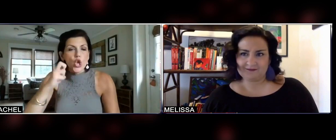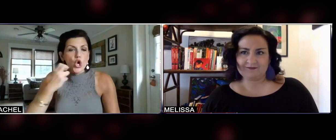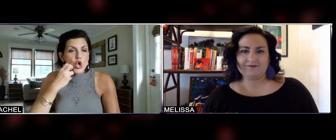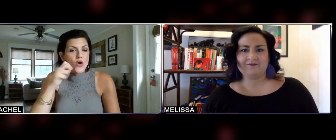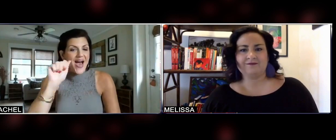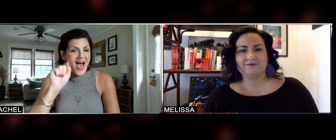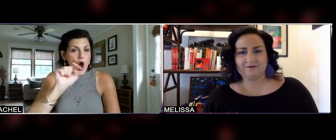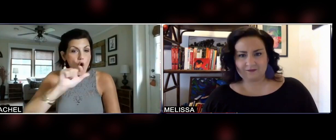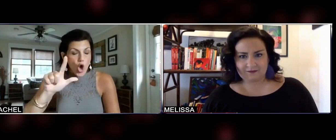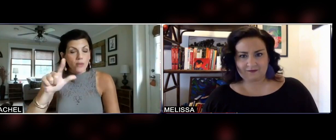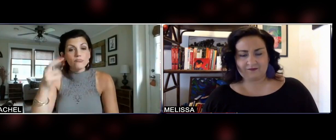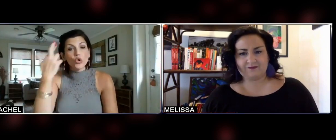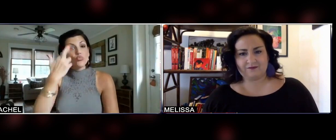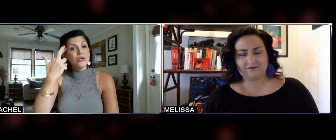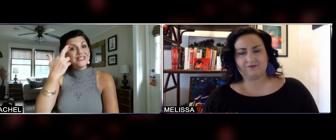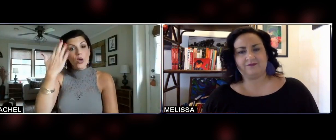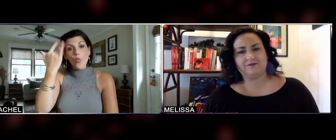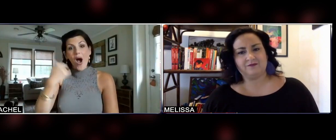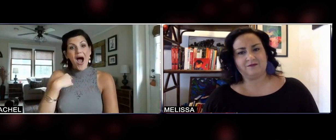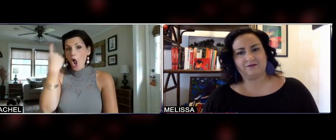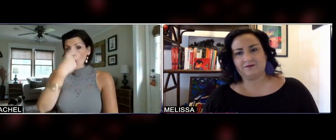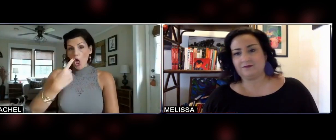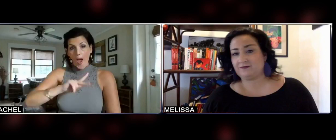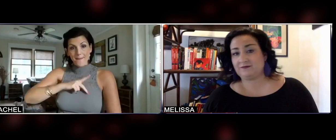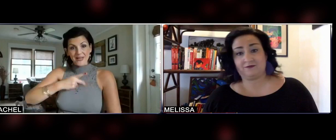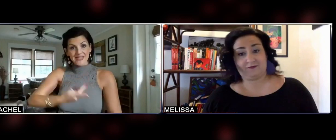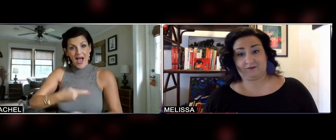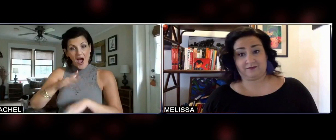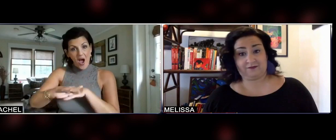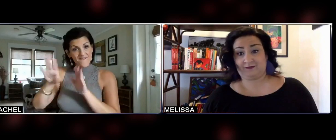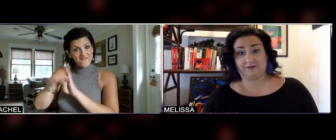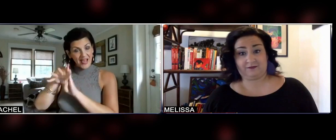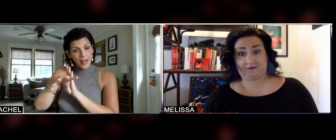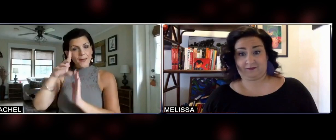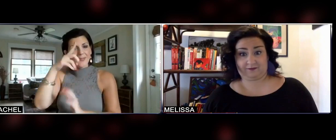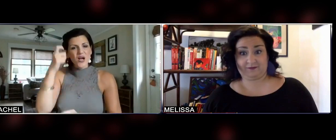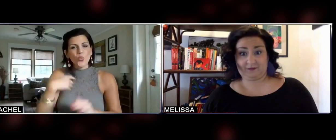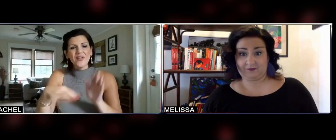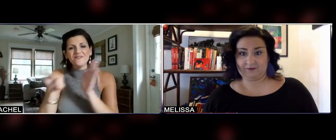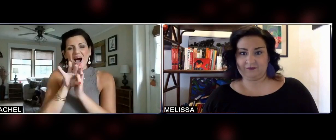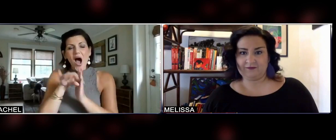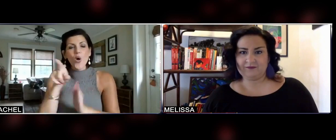He's not qualified because he has no nerves at all. The reason why I look upset on film is because we found out